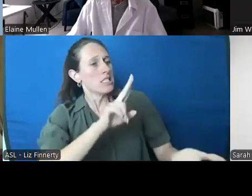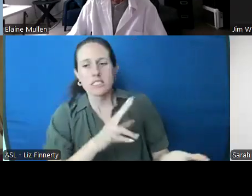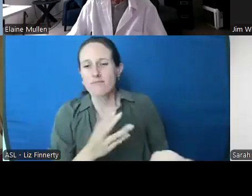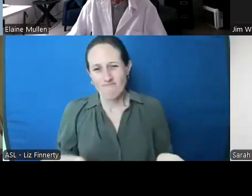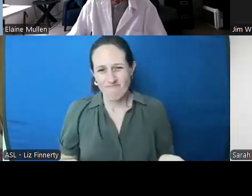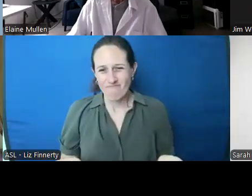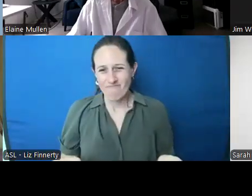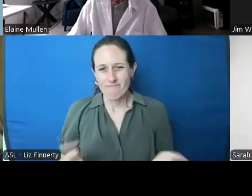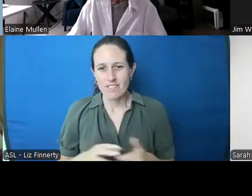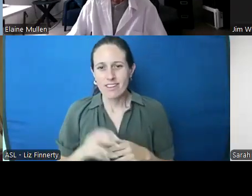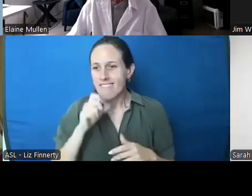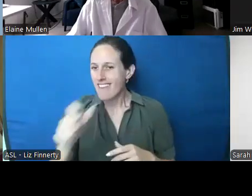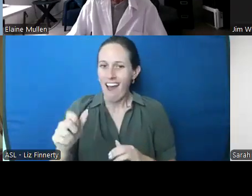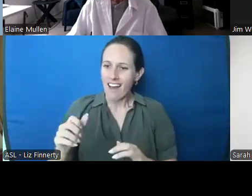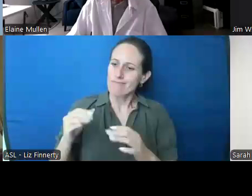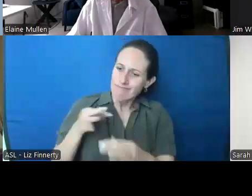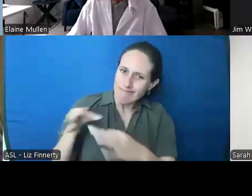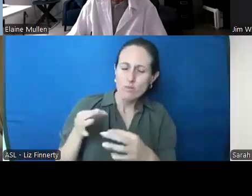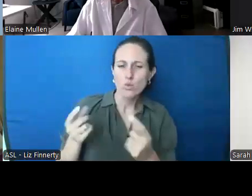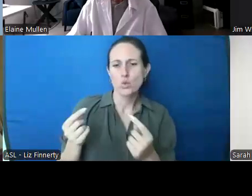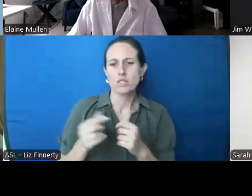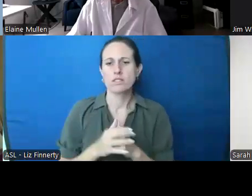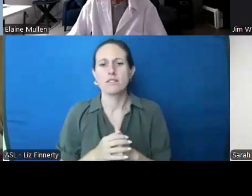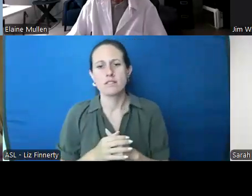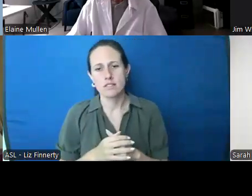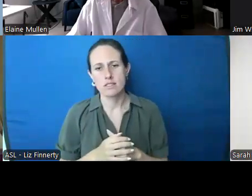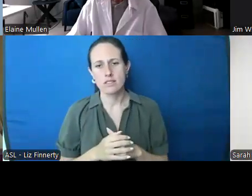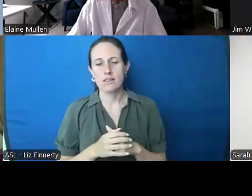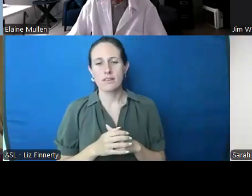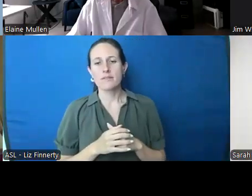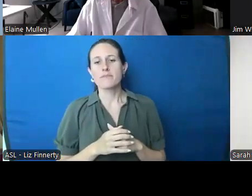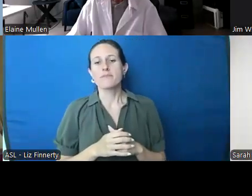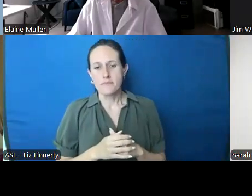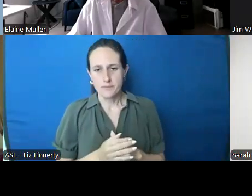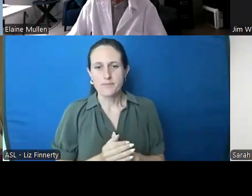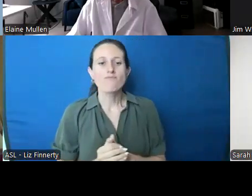you have a right to participate in the meeting, you have the right to give your recommendation about what type